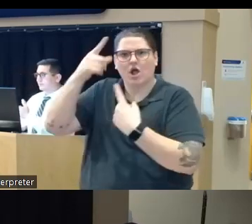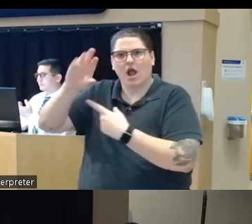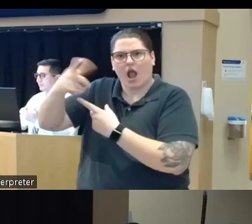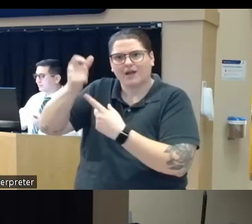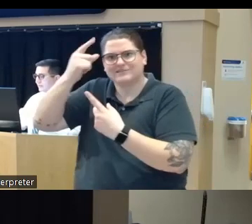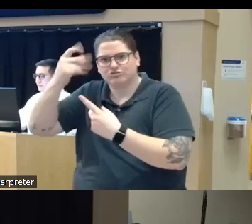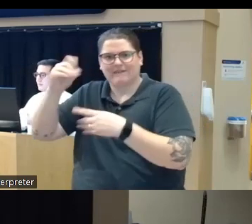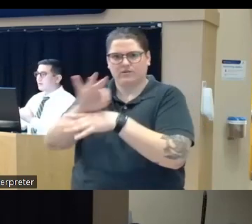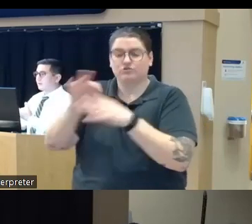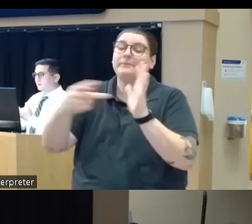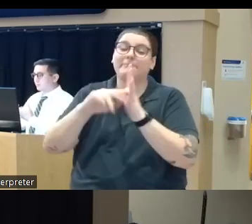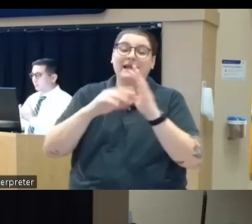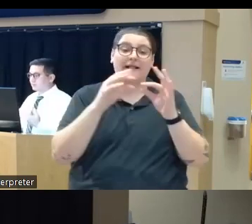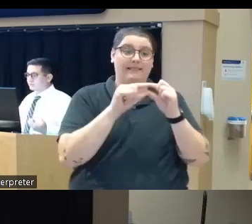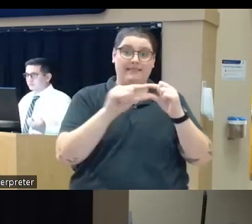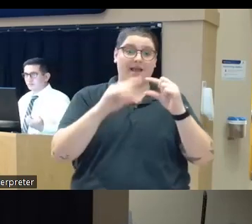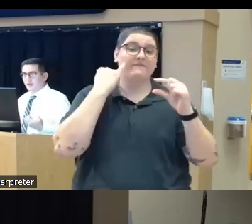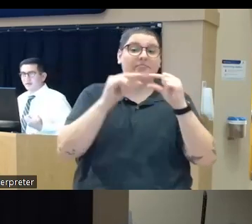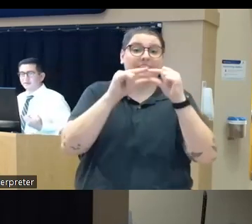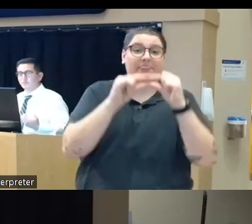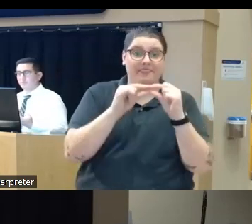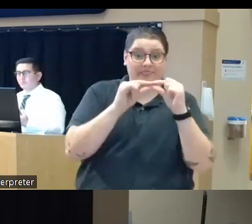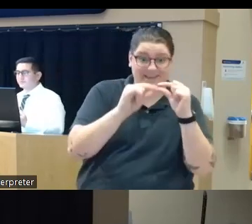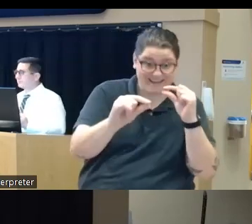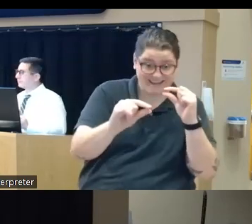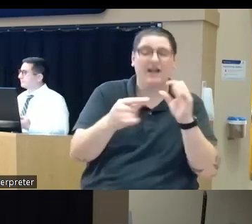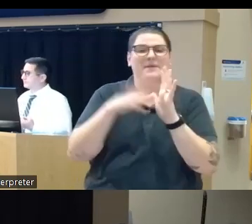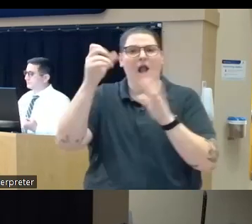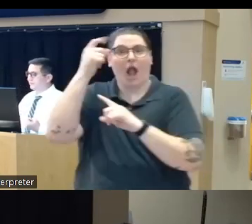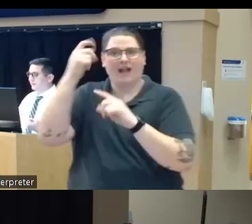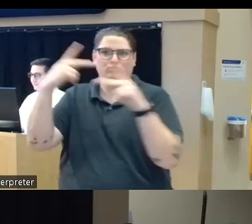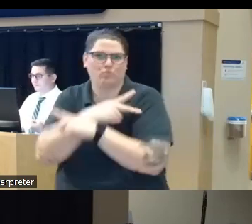so the thinner the layer the worse cognitive performance and the worst functioning you'll